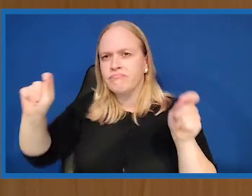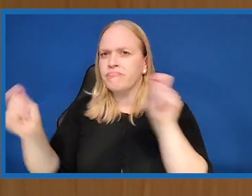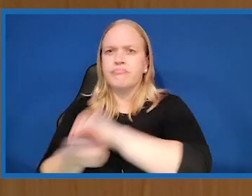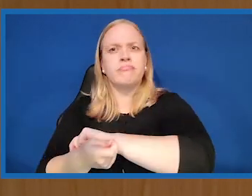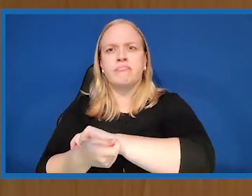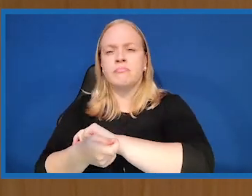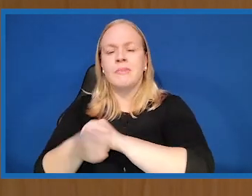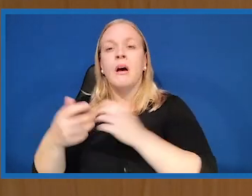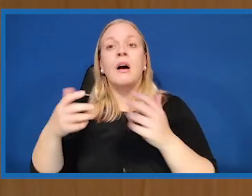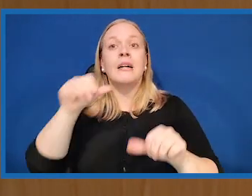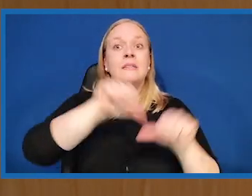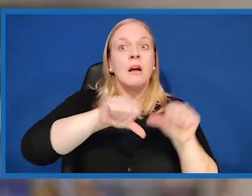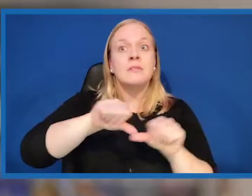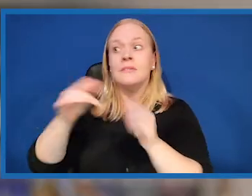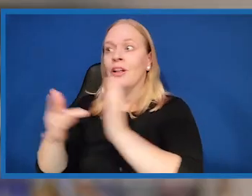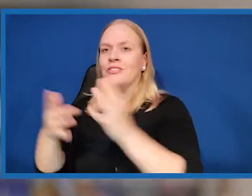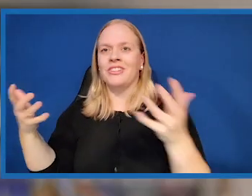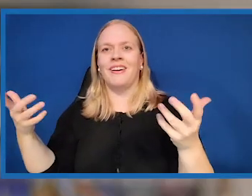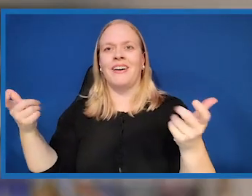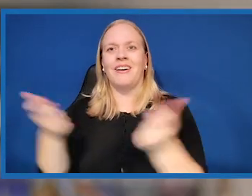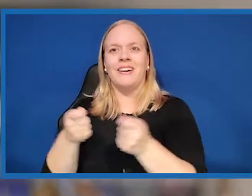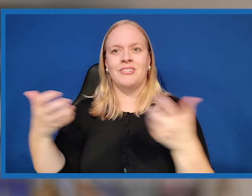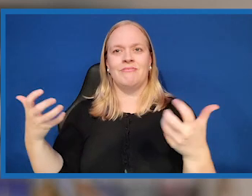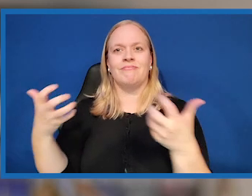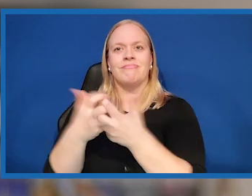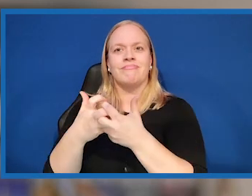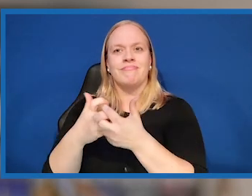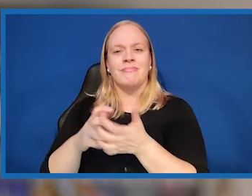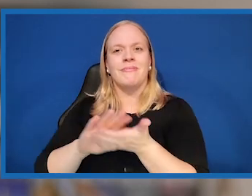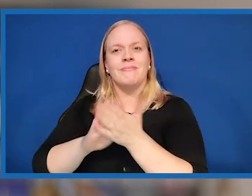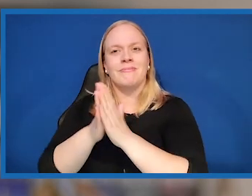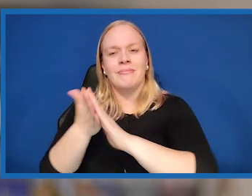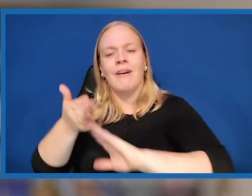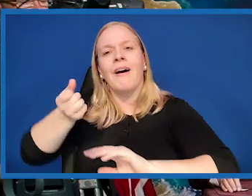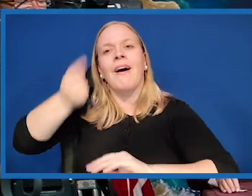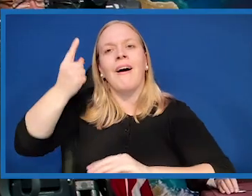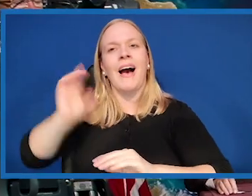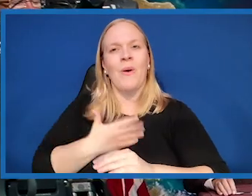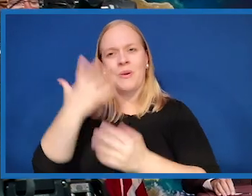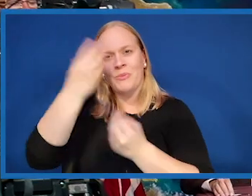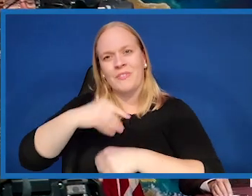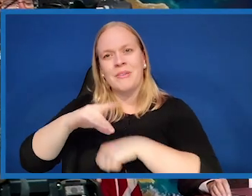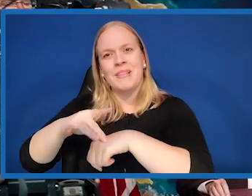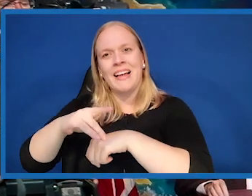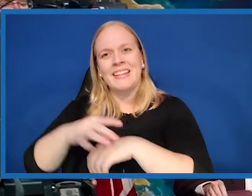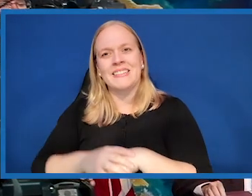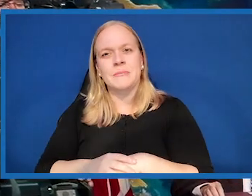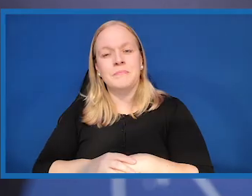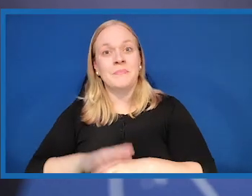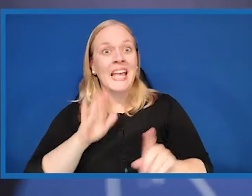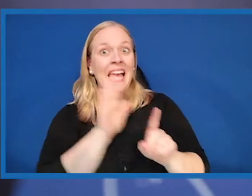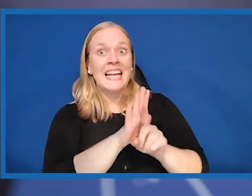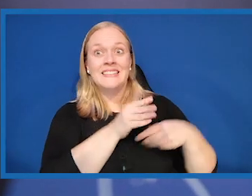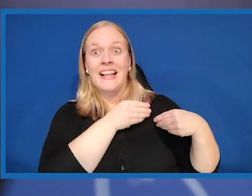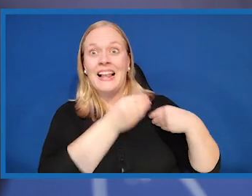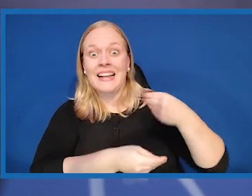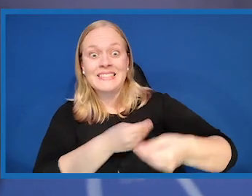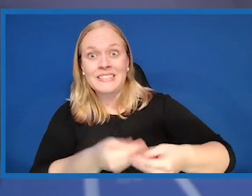OUR BEAUTIFUL PLANET. MIKE FREILICH'S LEGACY IS BEING ABLE TO BUILD THE COALITIONS THAT ARE NECESSARY FOR US